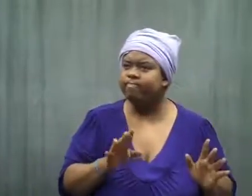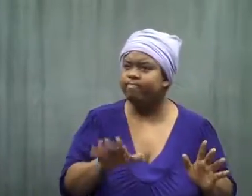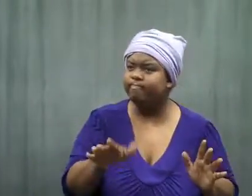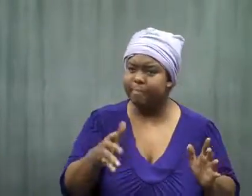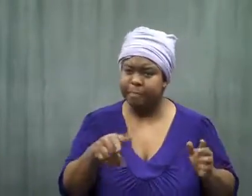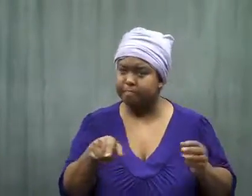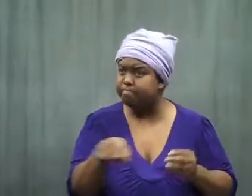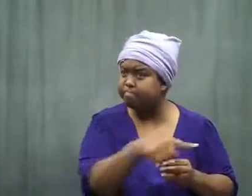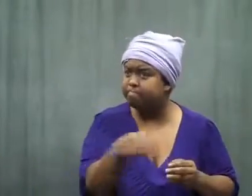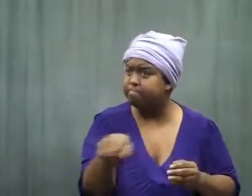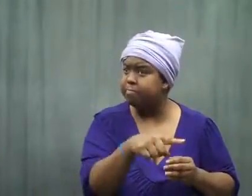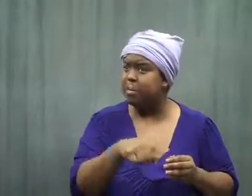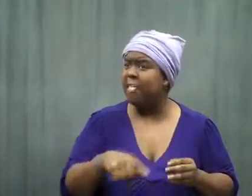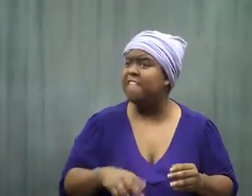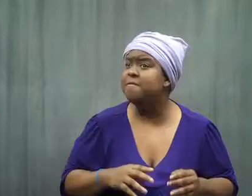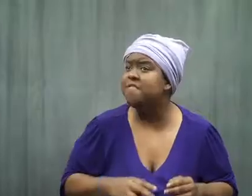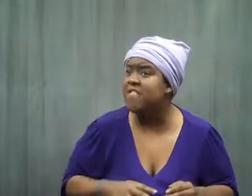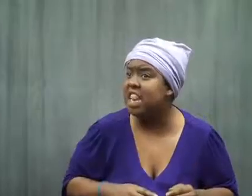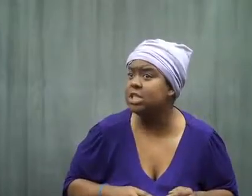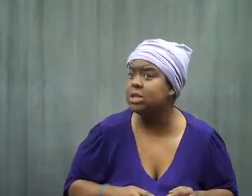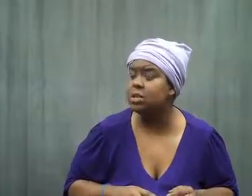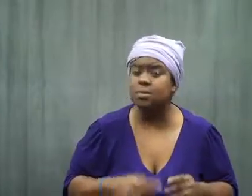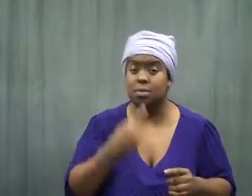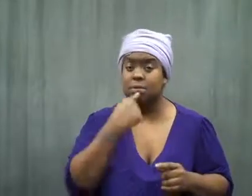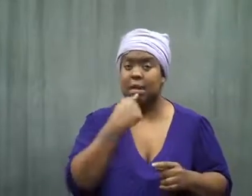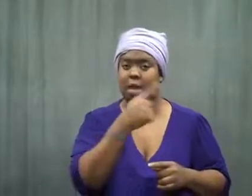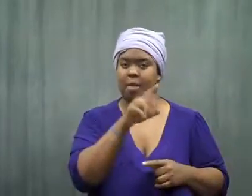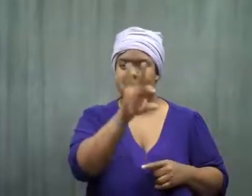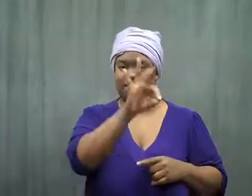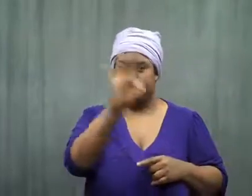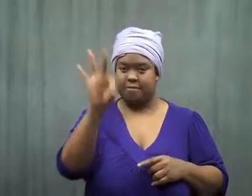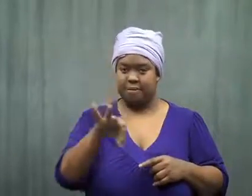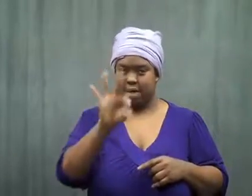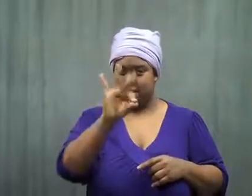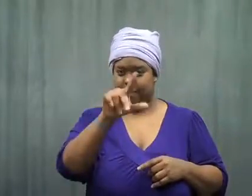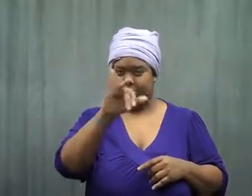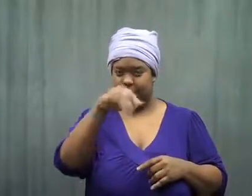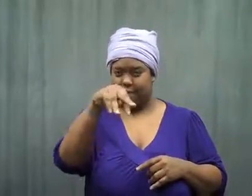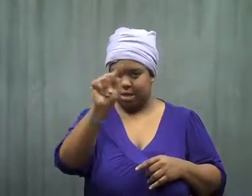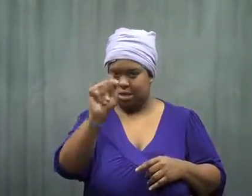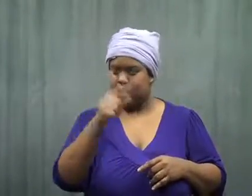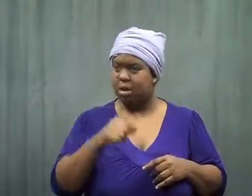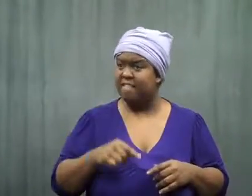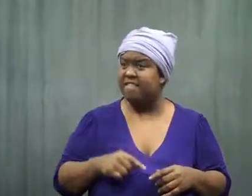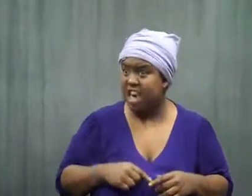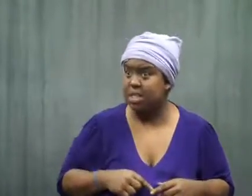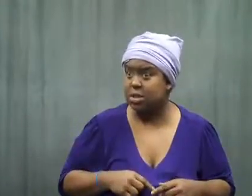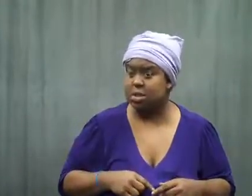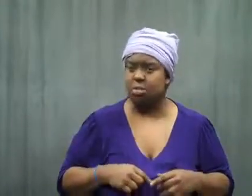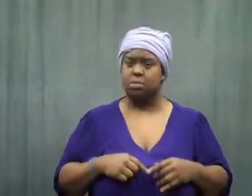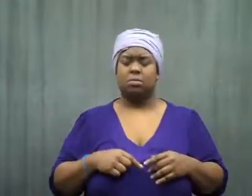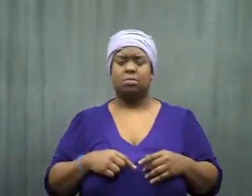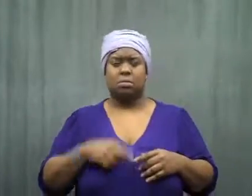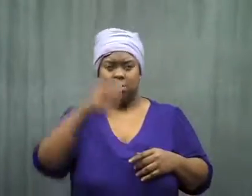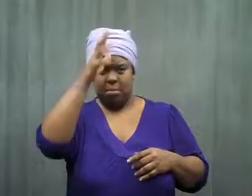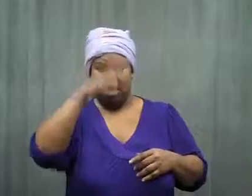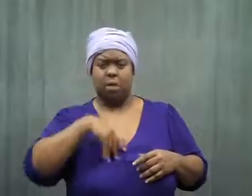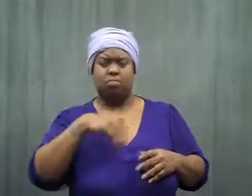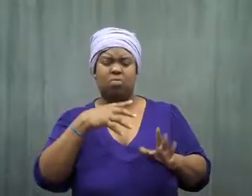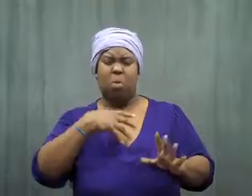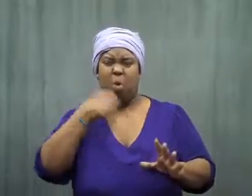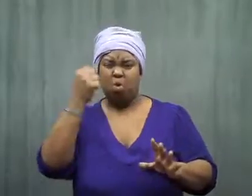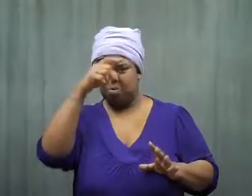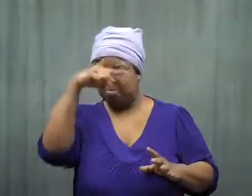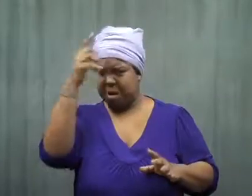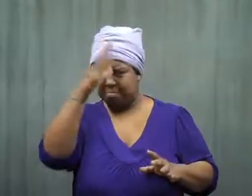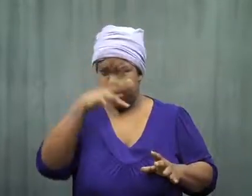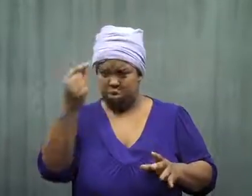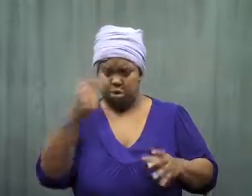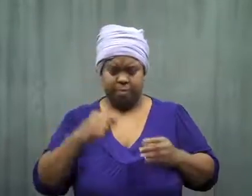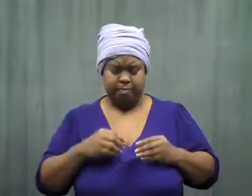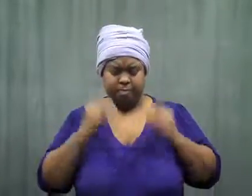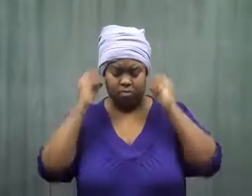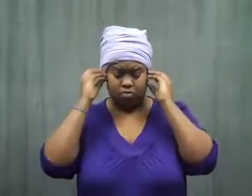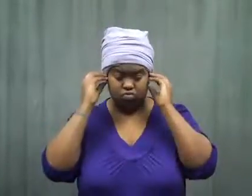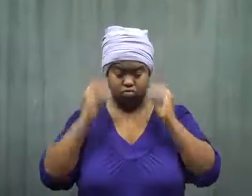She walked up and pointed, and asked, "Flint?"